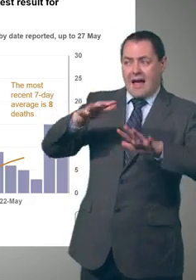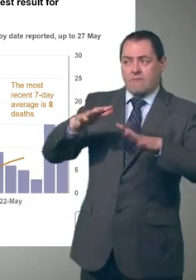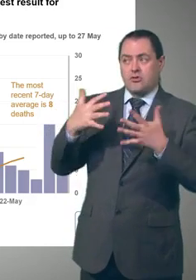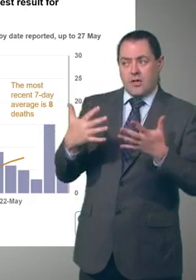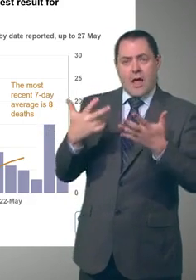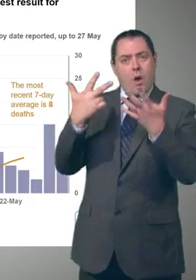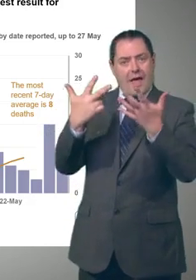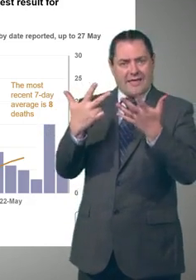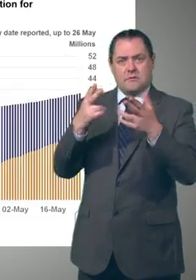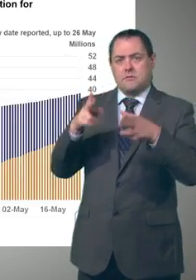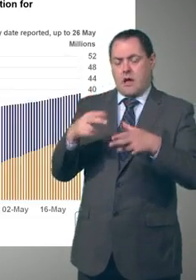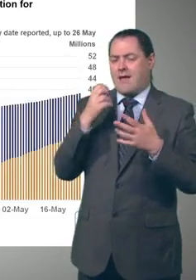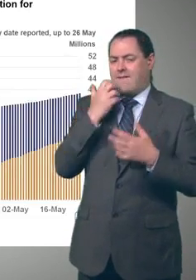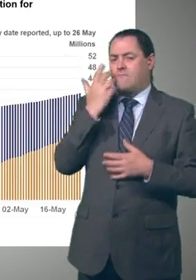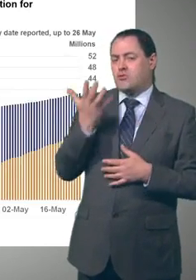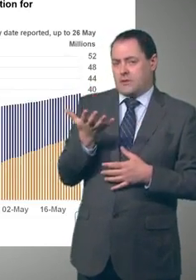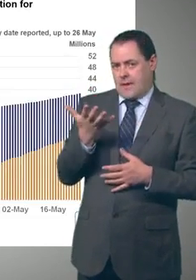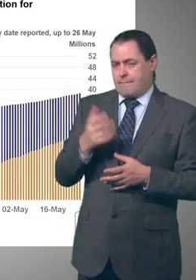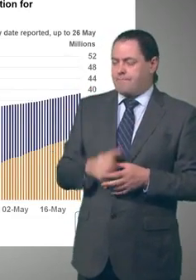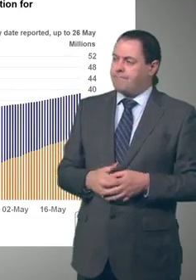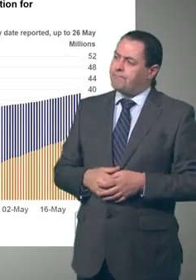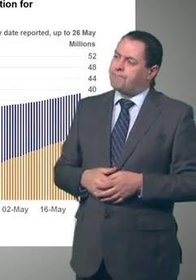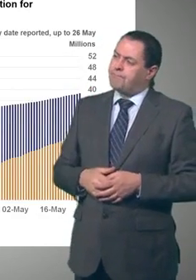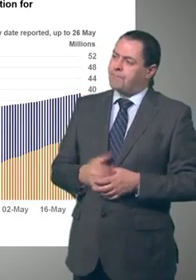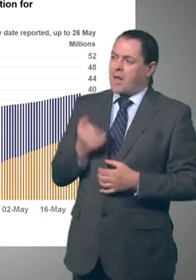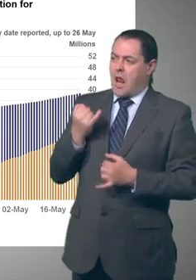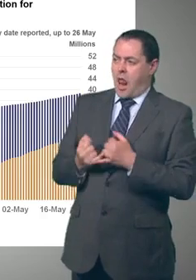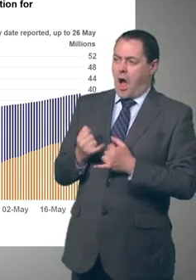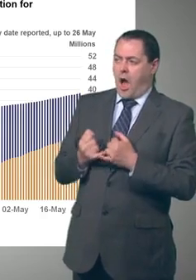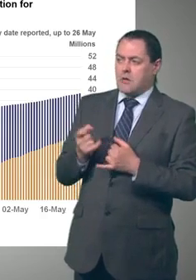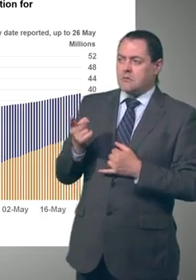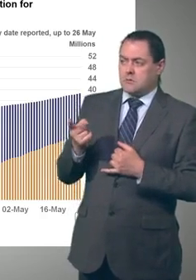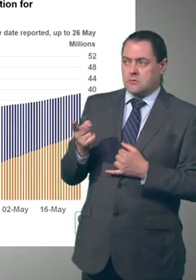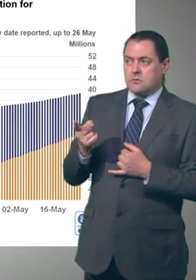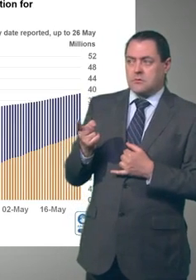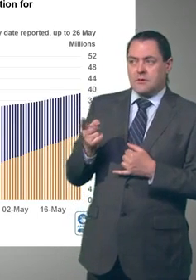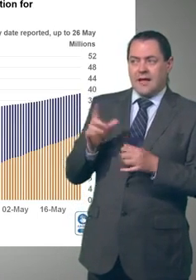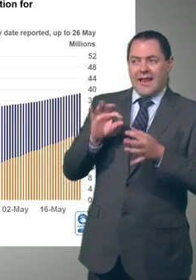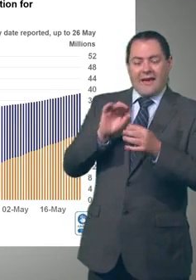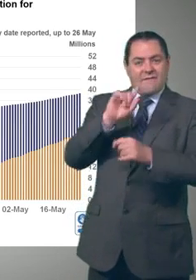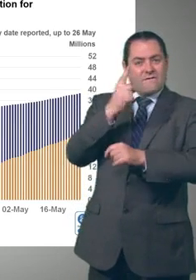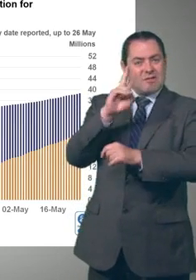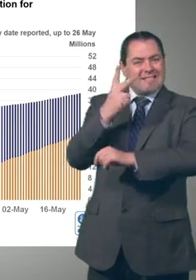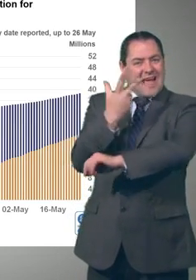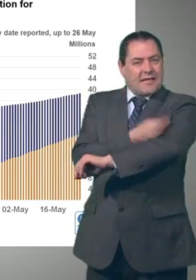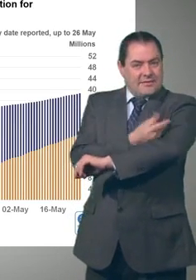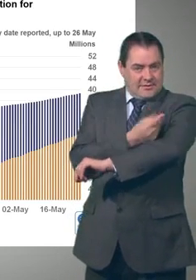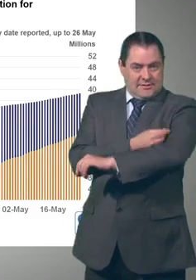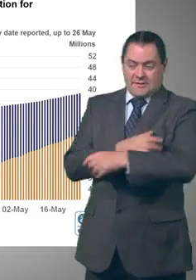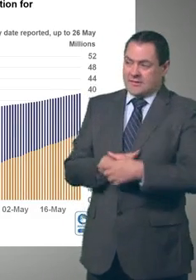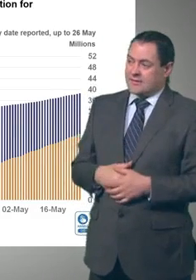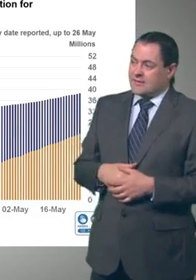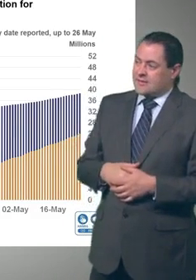day, and then I think on the final slide. If we then just look at our vaccination rates,